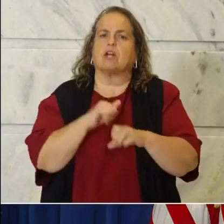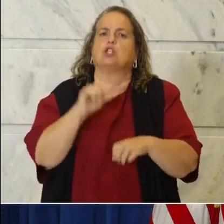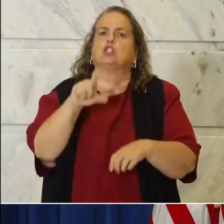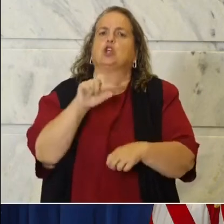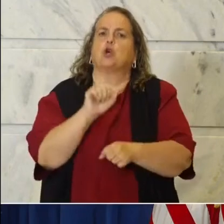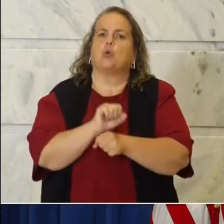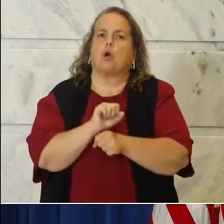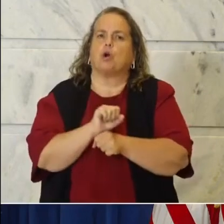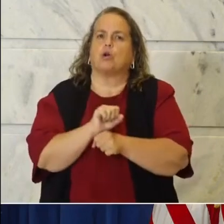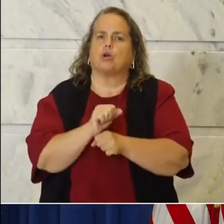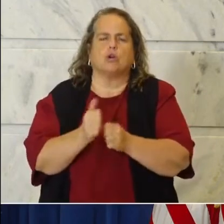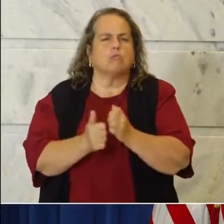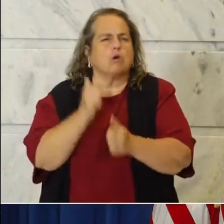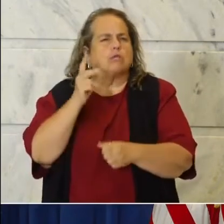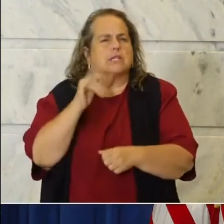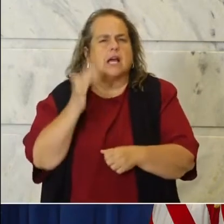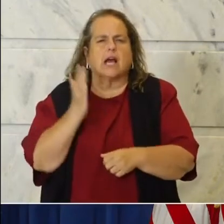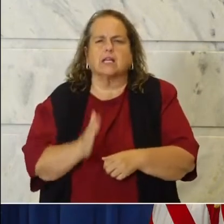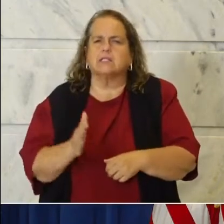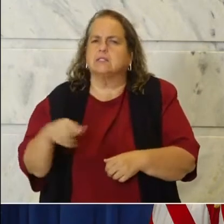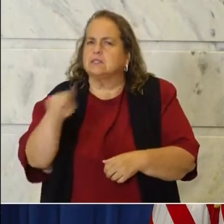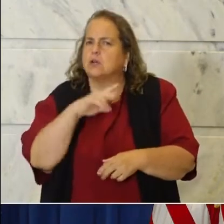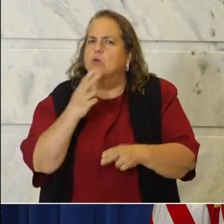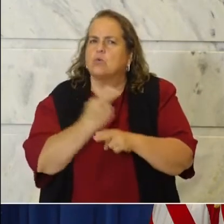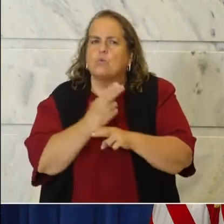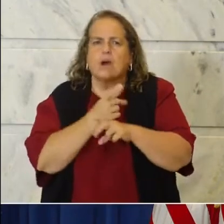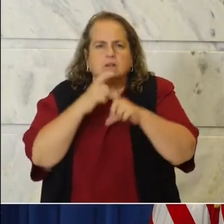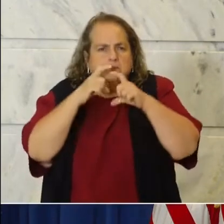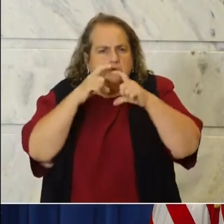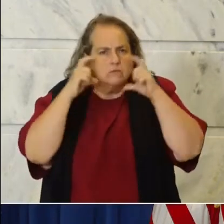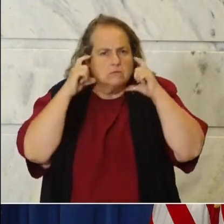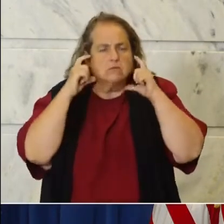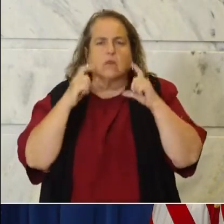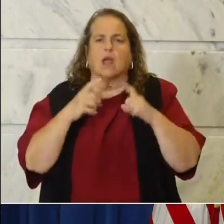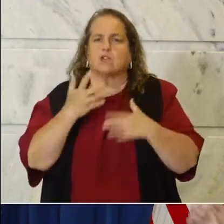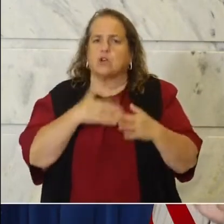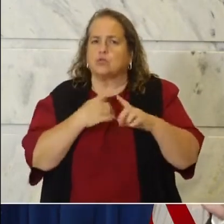a form of facial covering have that social distance. We can prevent it from happening here